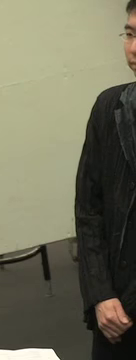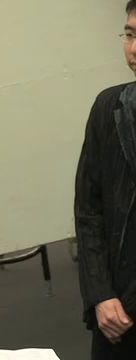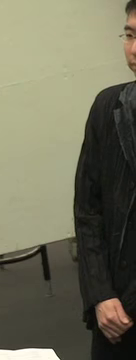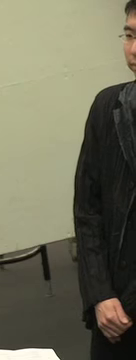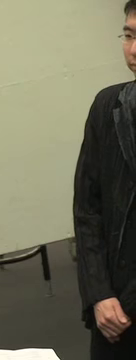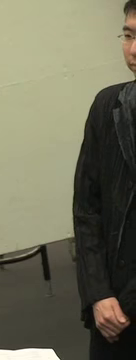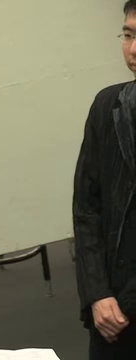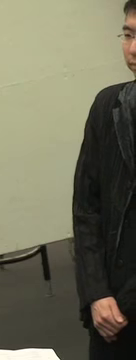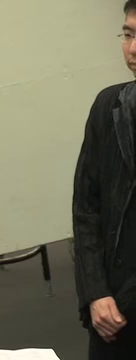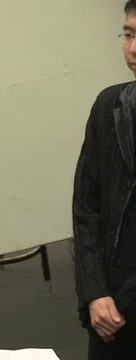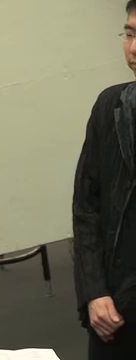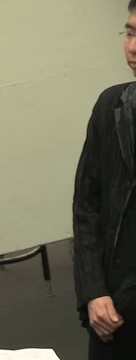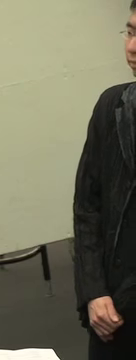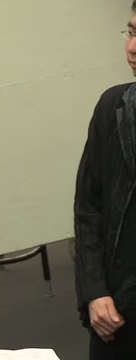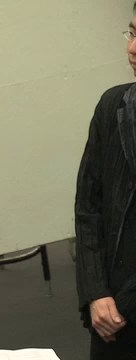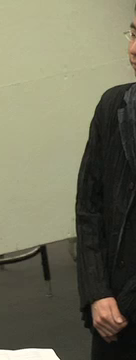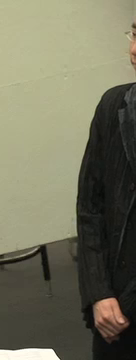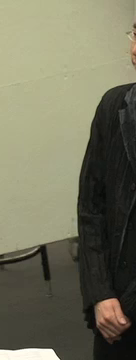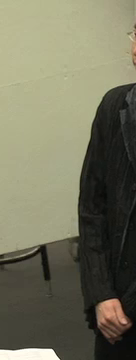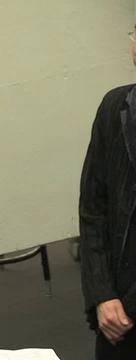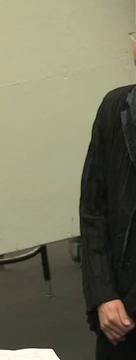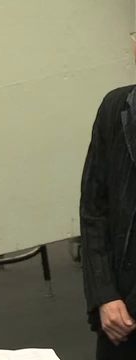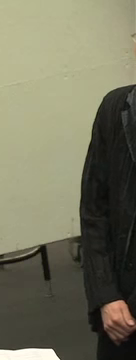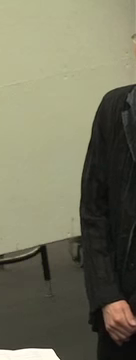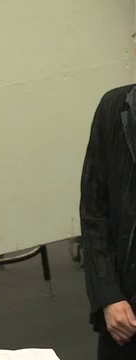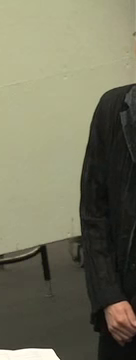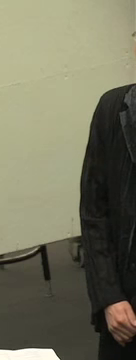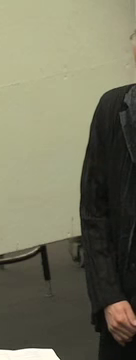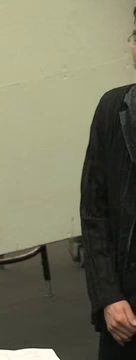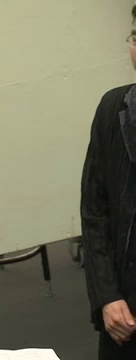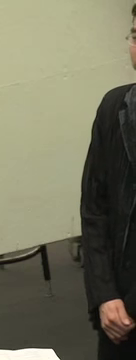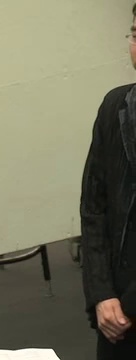like Mr. Kurokawa, Mr. Isozaki, Mr. .